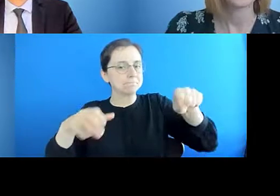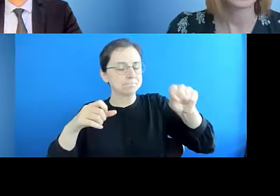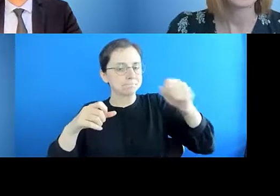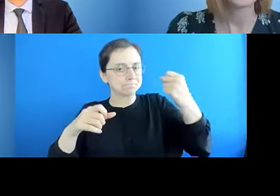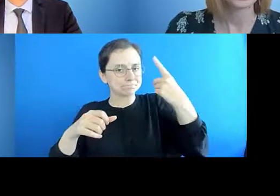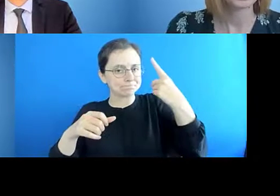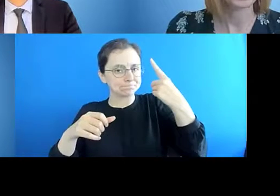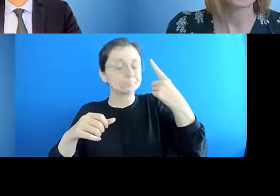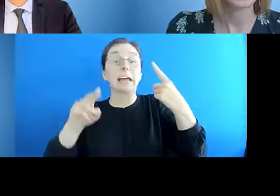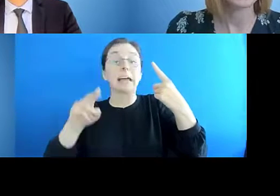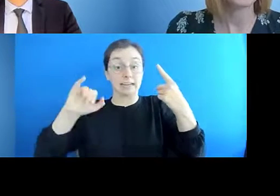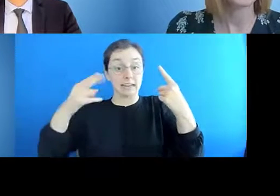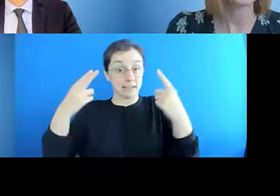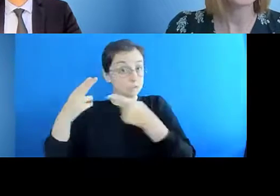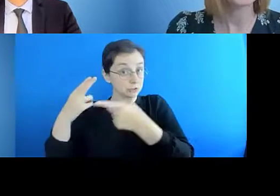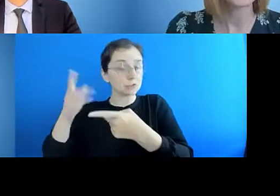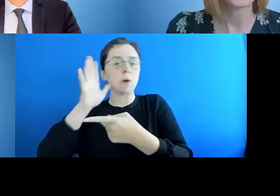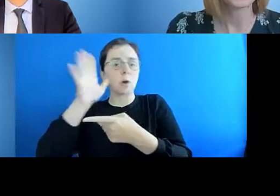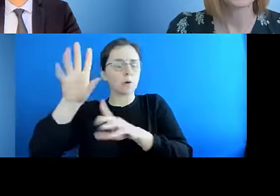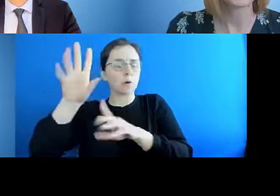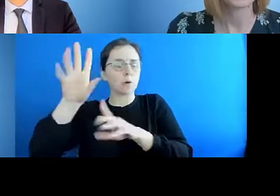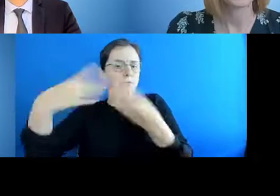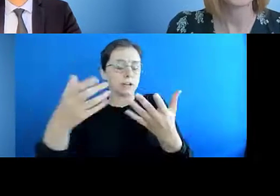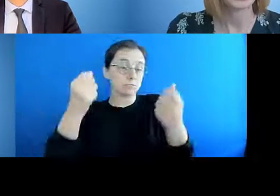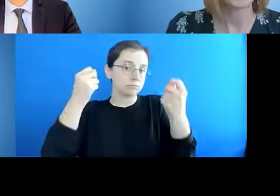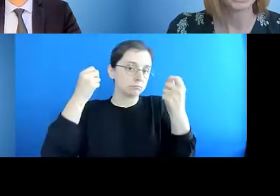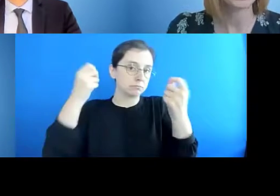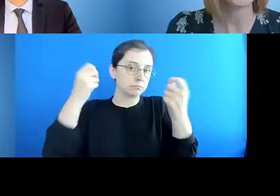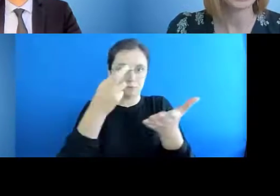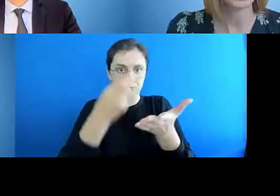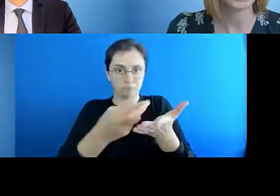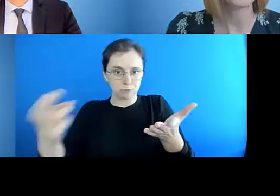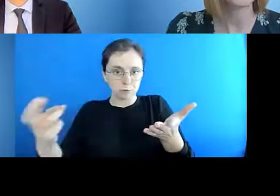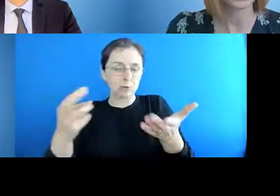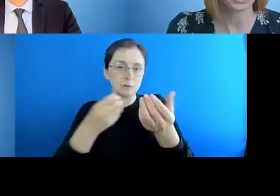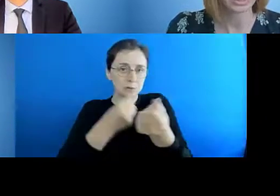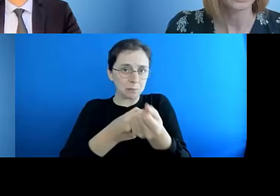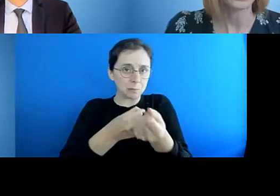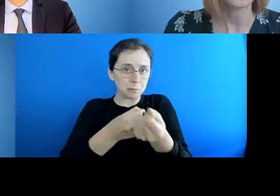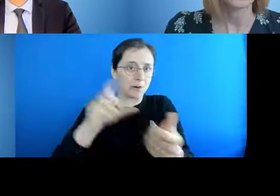that NIH does provide many resources to support data management and sharing generally.